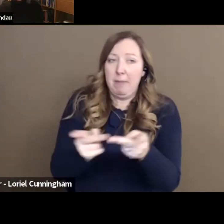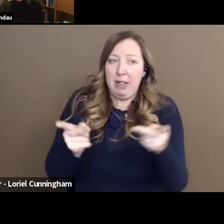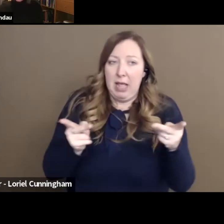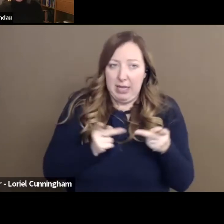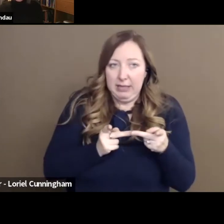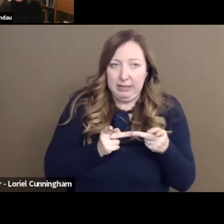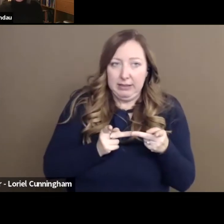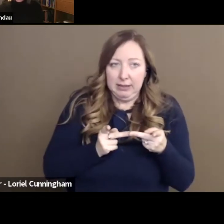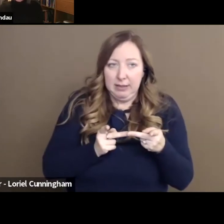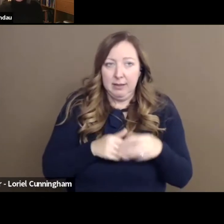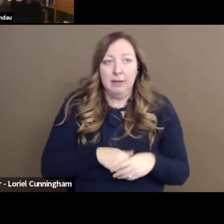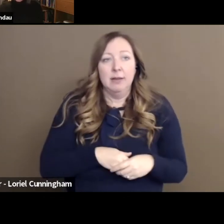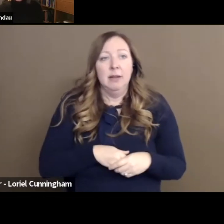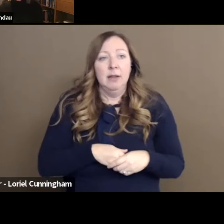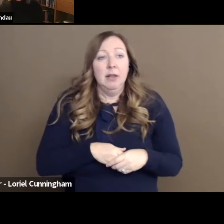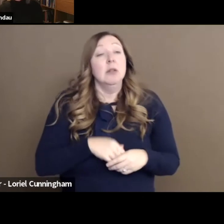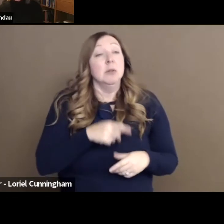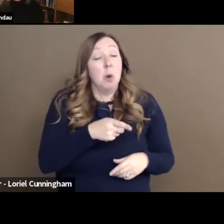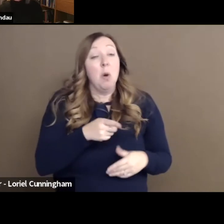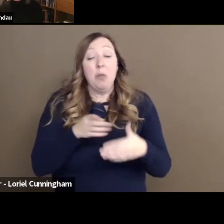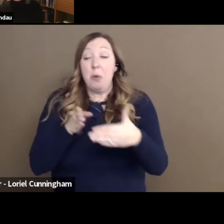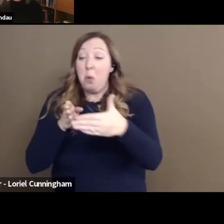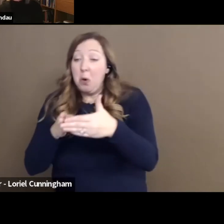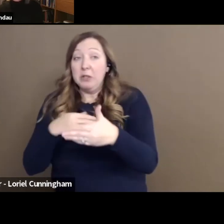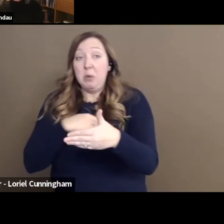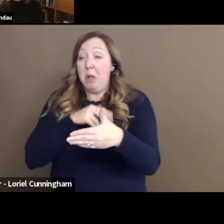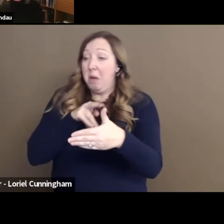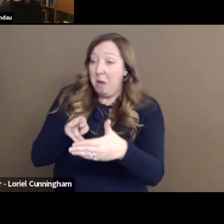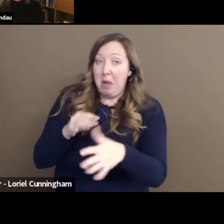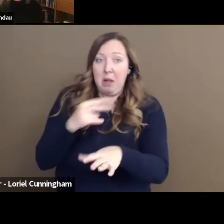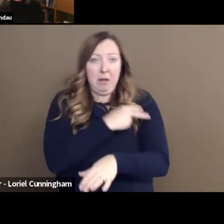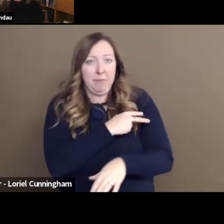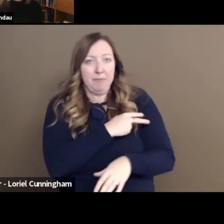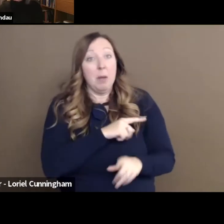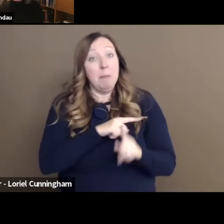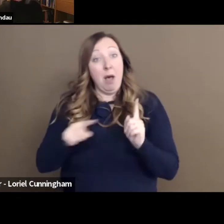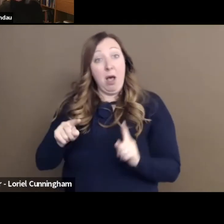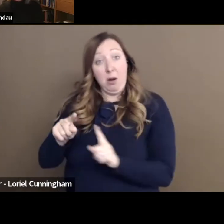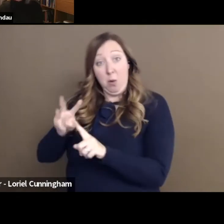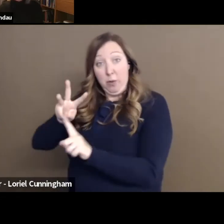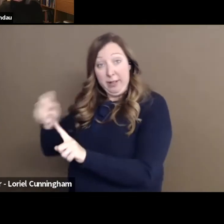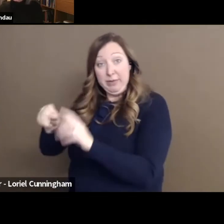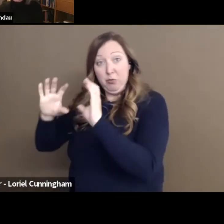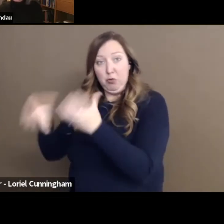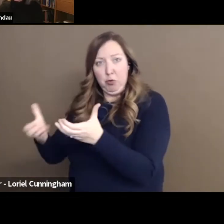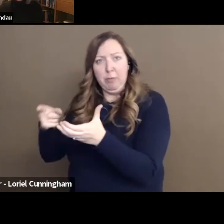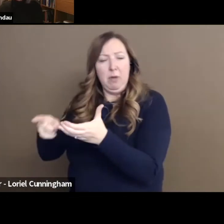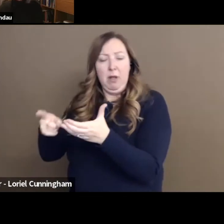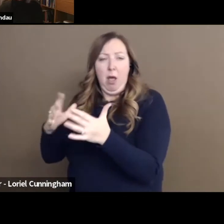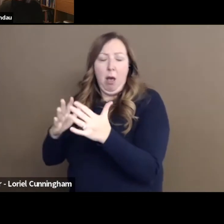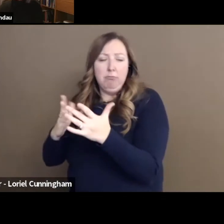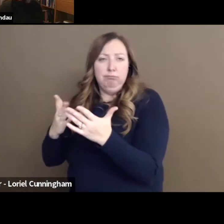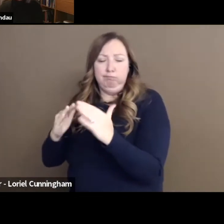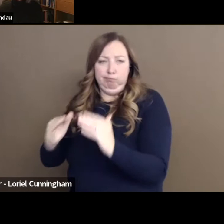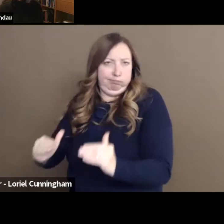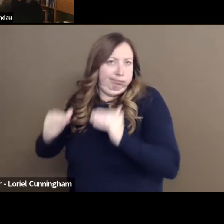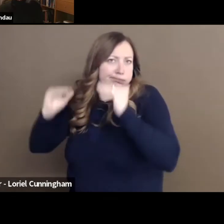they're actually doing better but look at williams syndrome they're really doing much better they really can seem